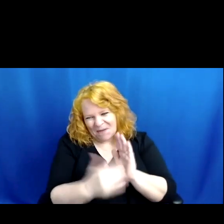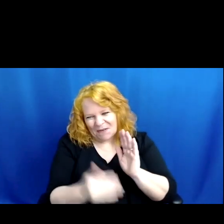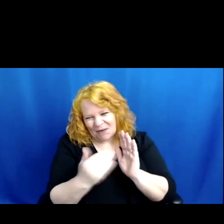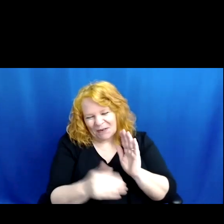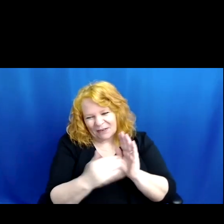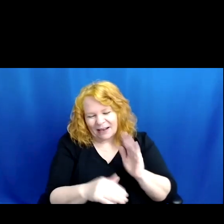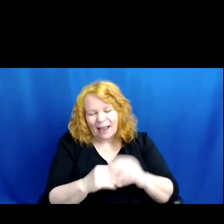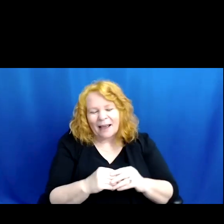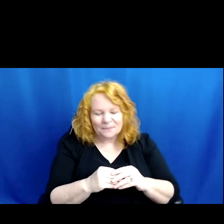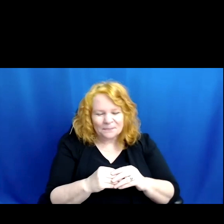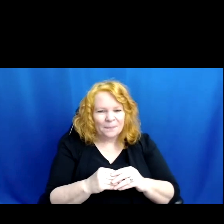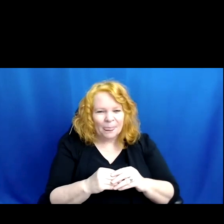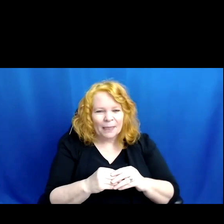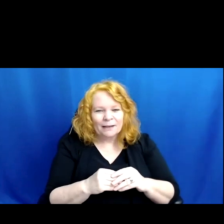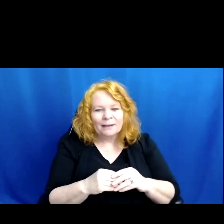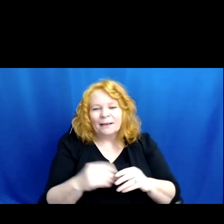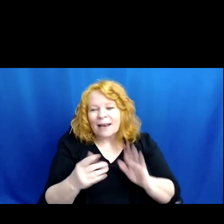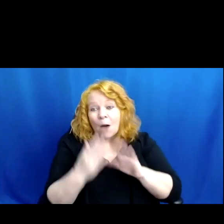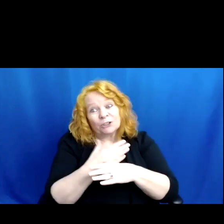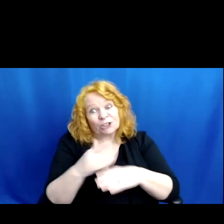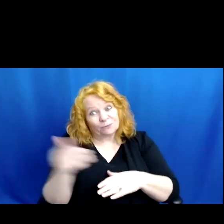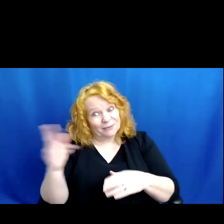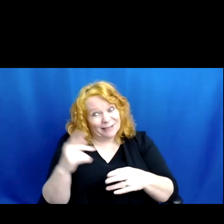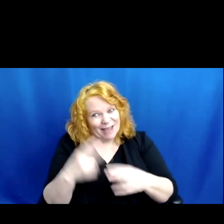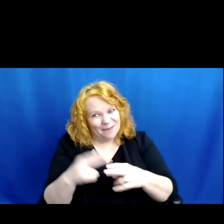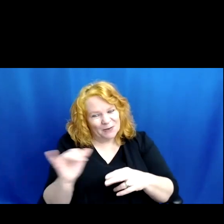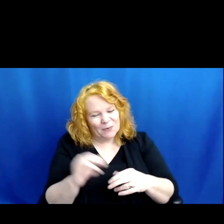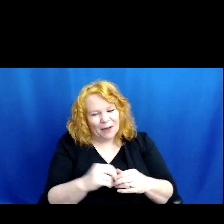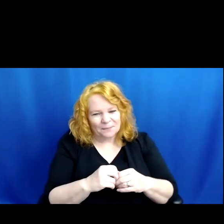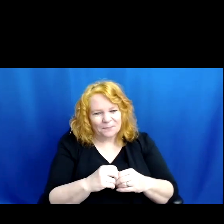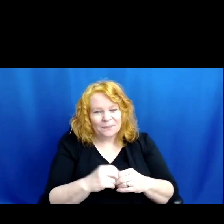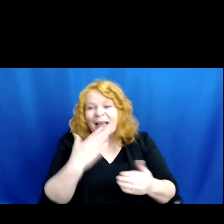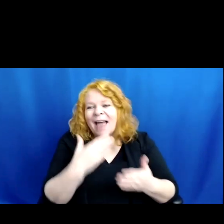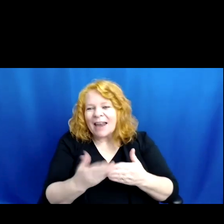It’s my show name as well. And it has a good rhythm to it.